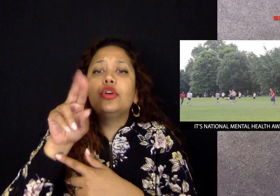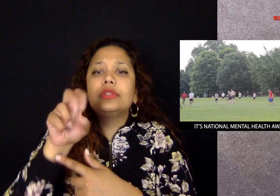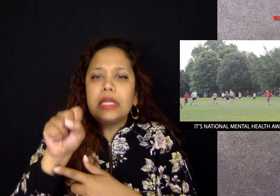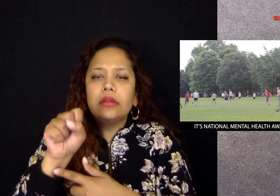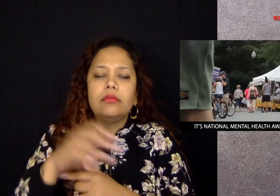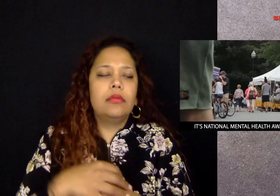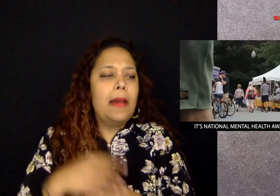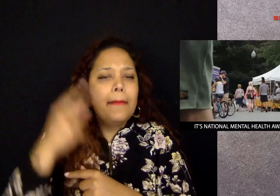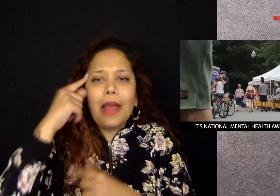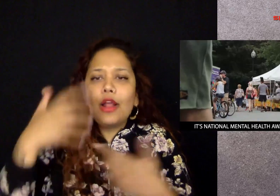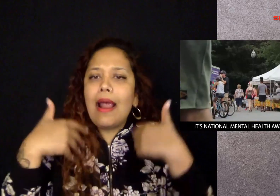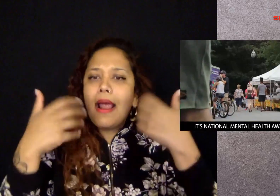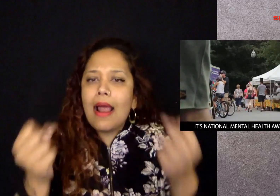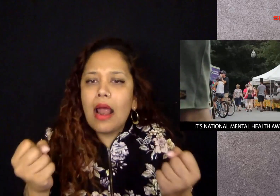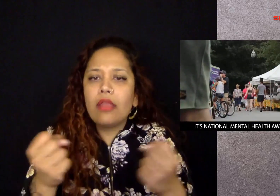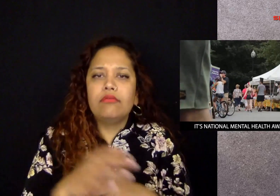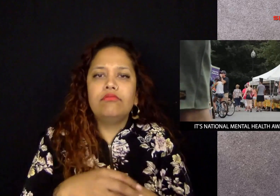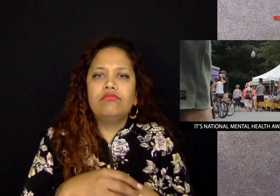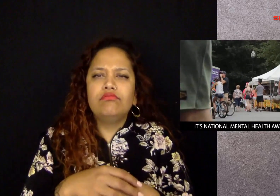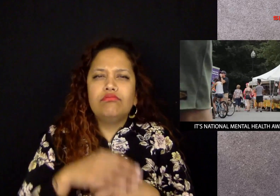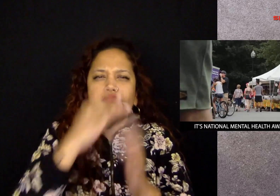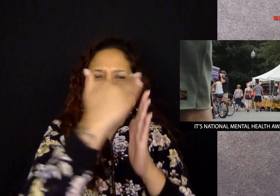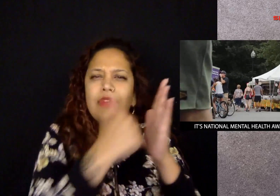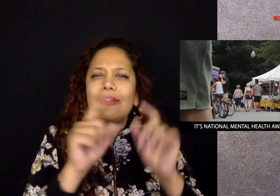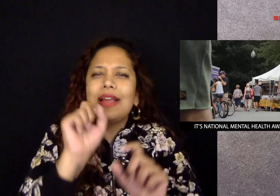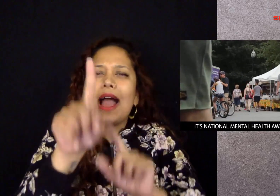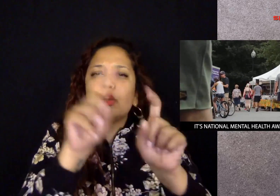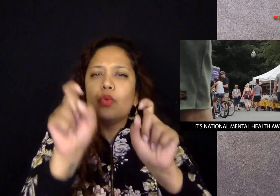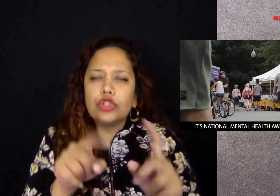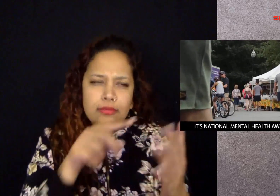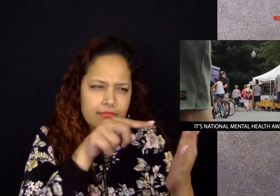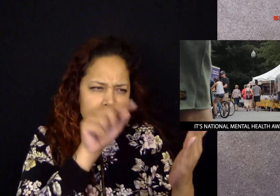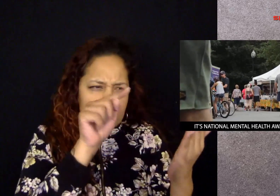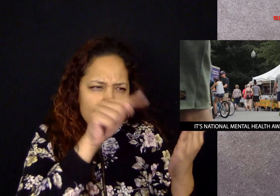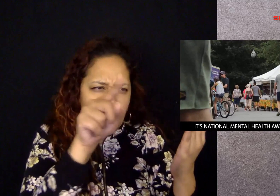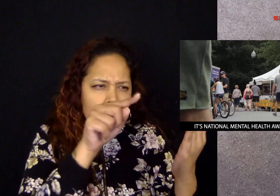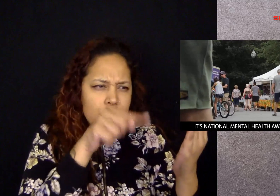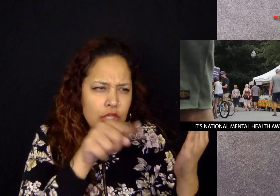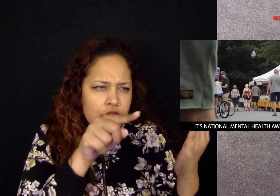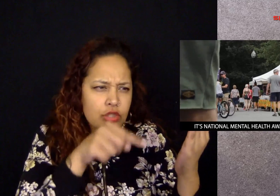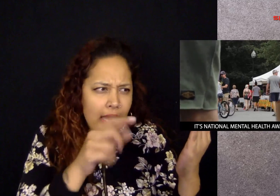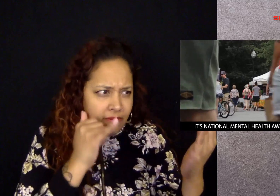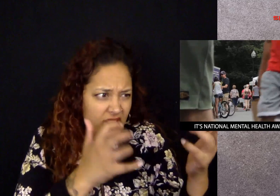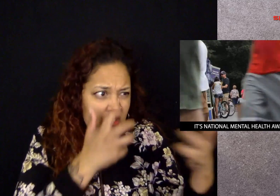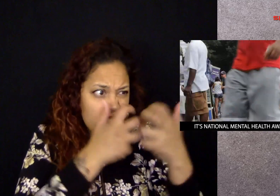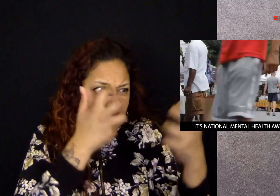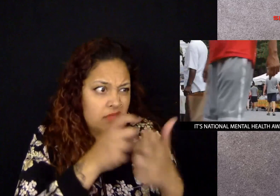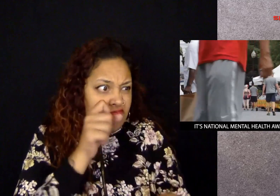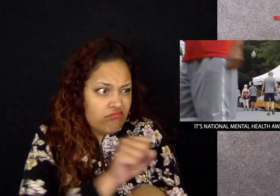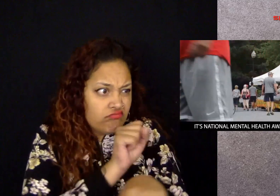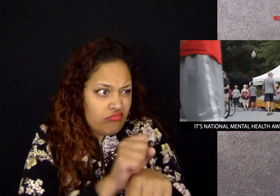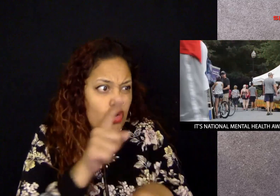yourself and your loved ones and know where you need to go to get help you can find free